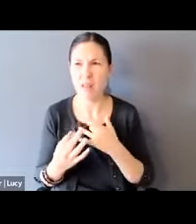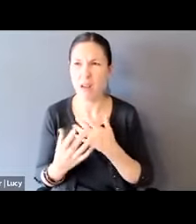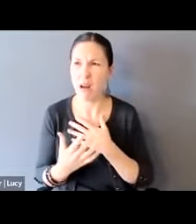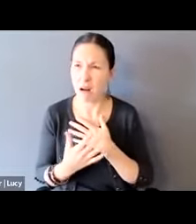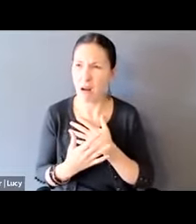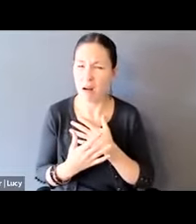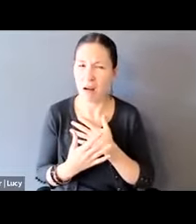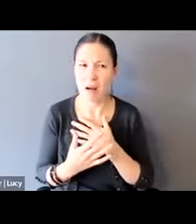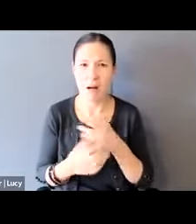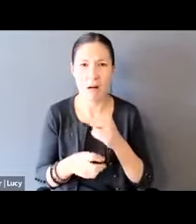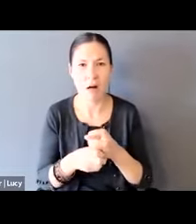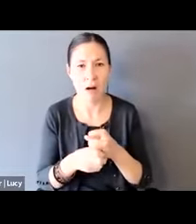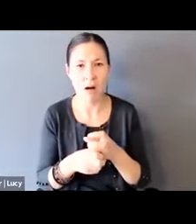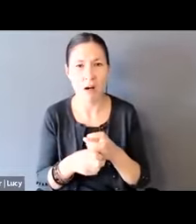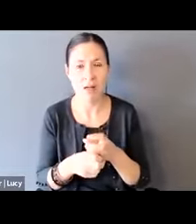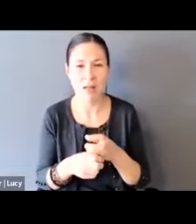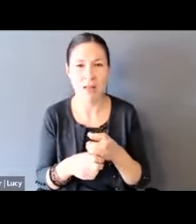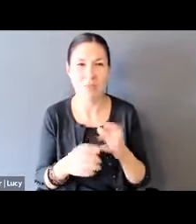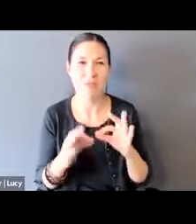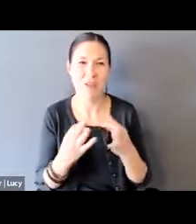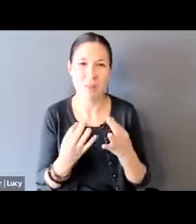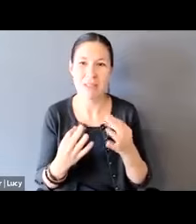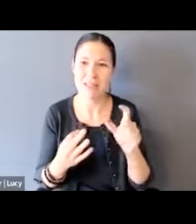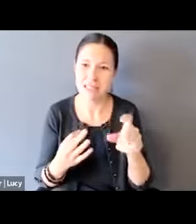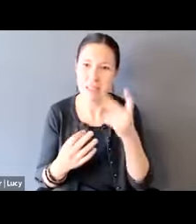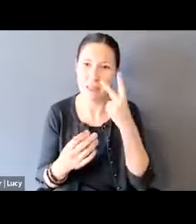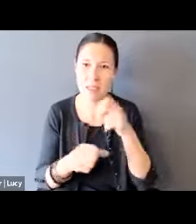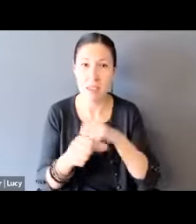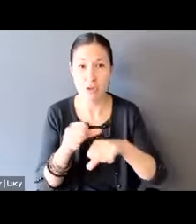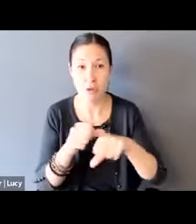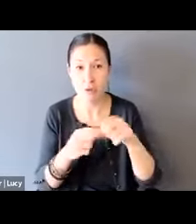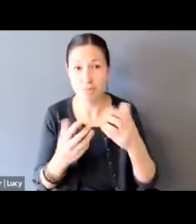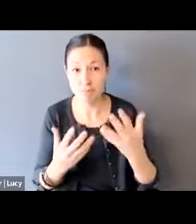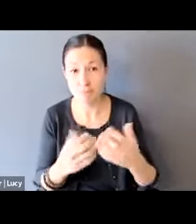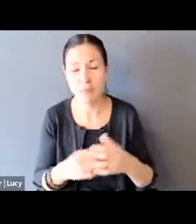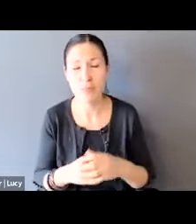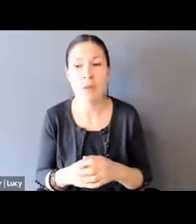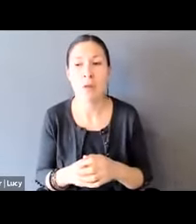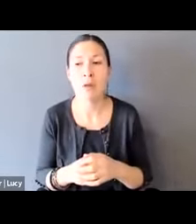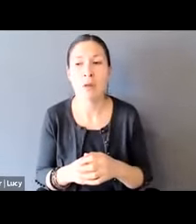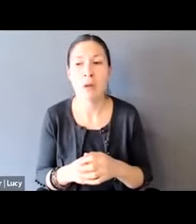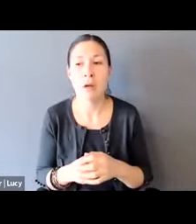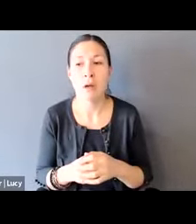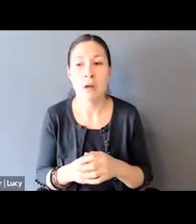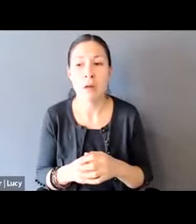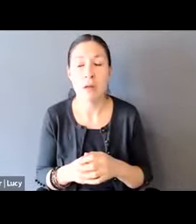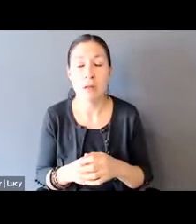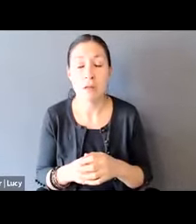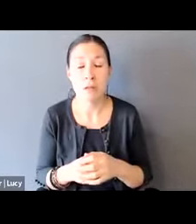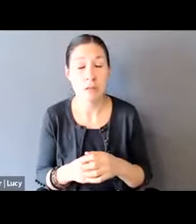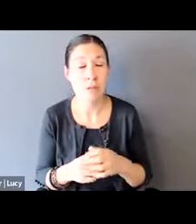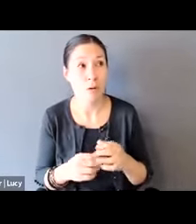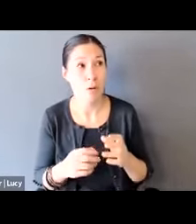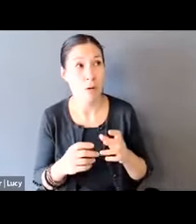So in addition to taking precautions while visiting in person, there are so many ways